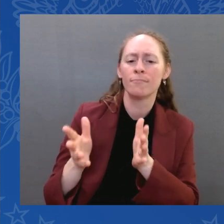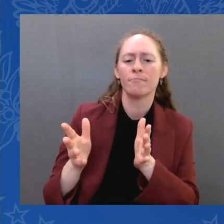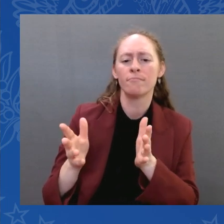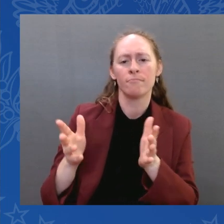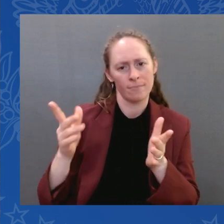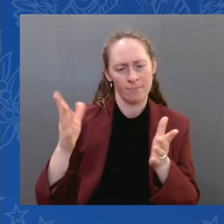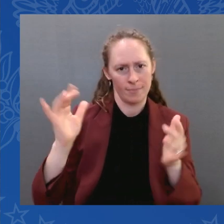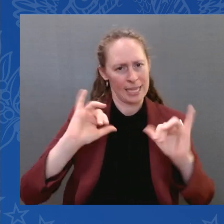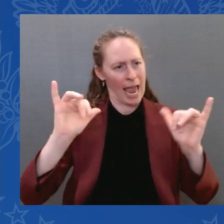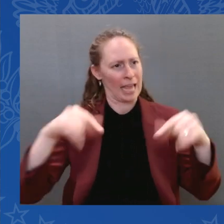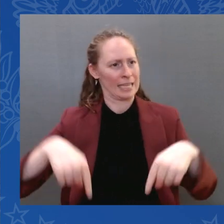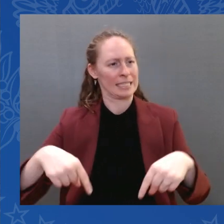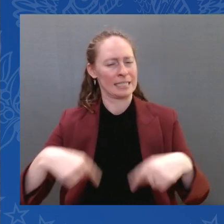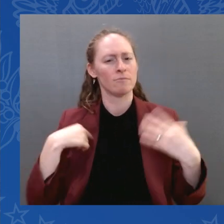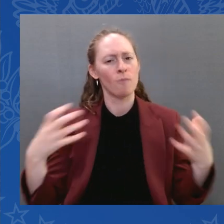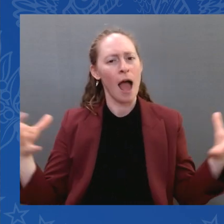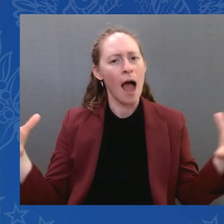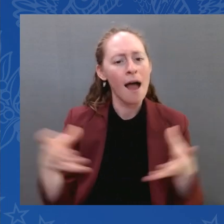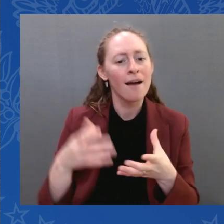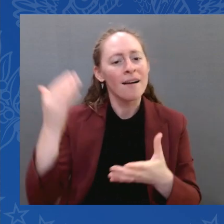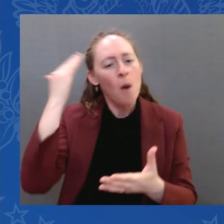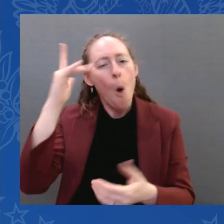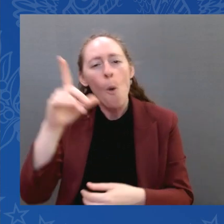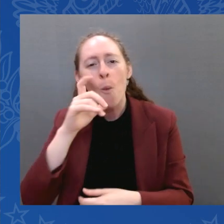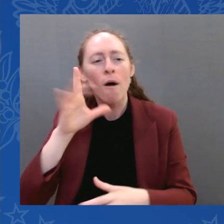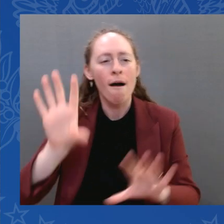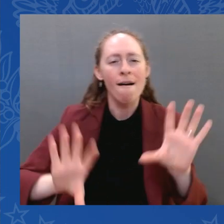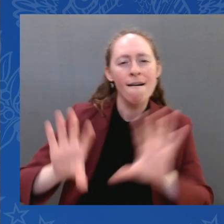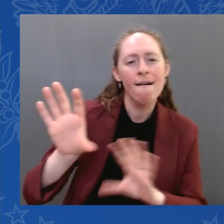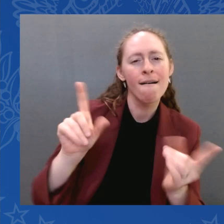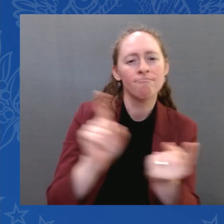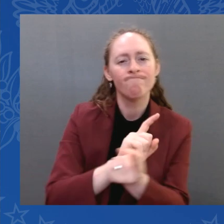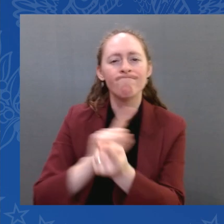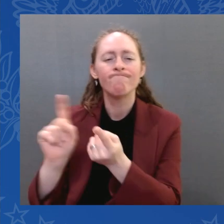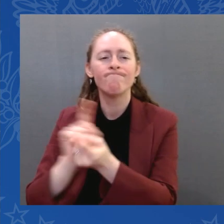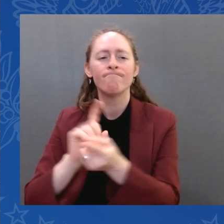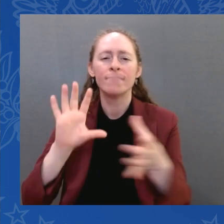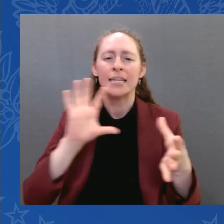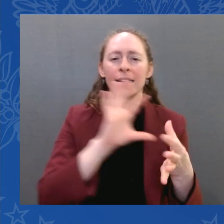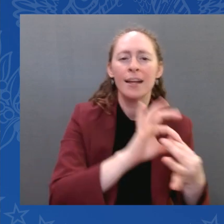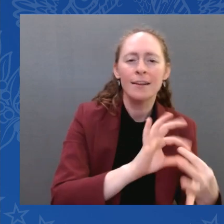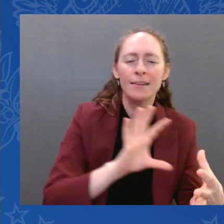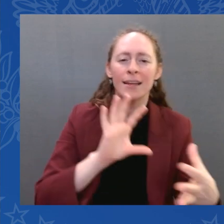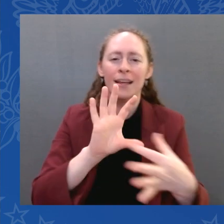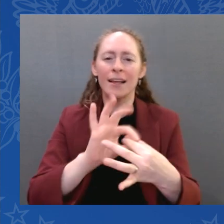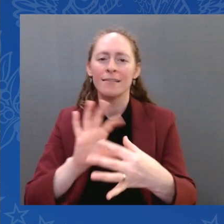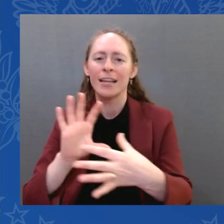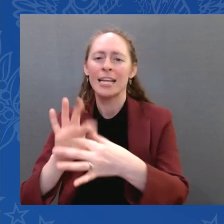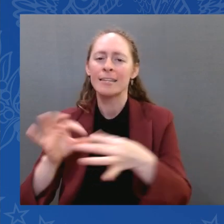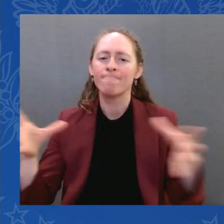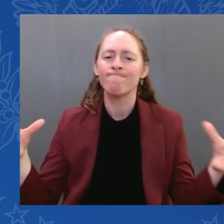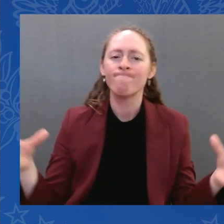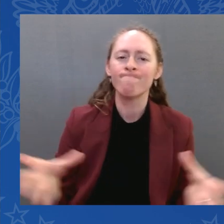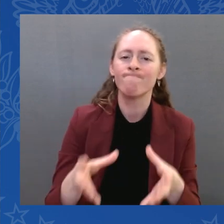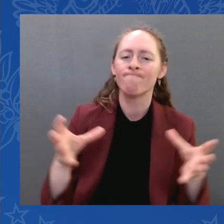get to know one another in ways that are more personal, because that, in my view, is what brings us together.